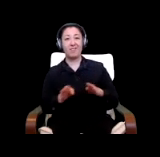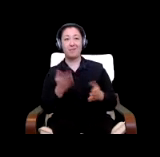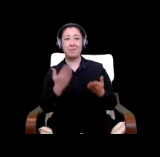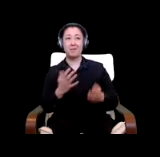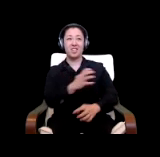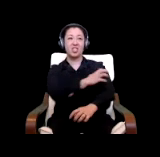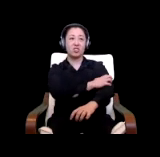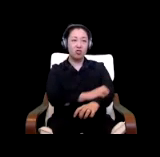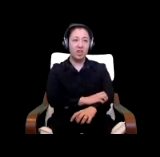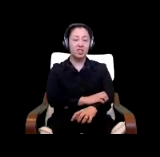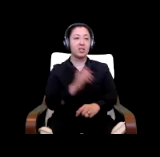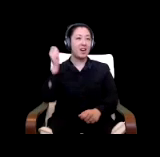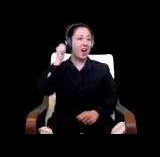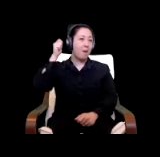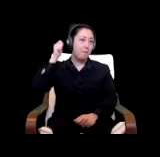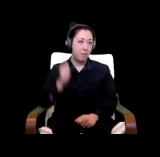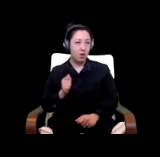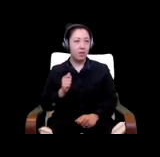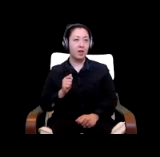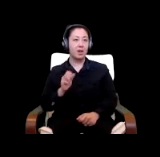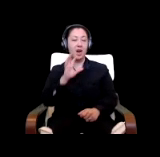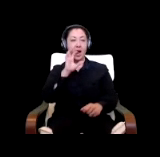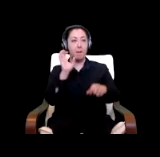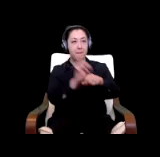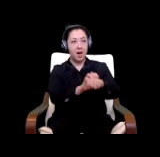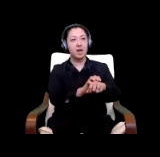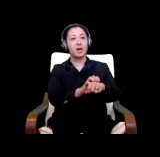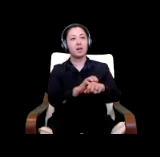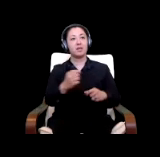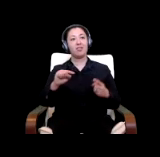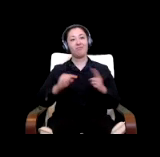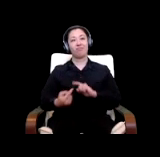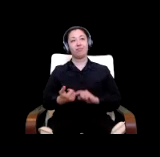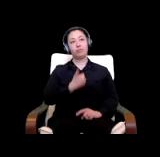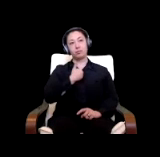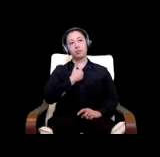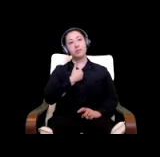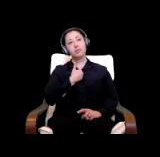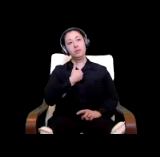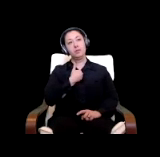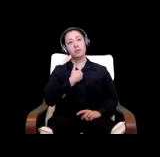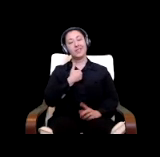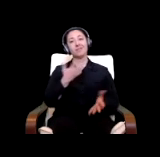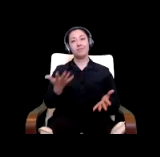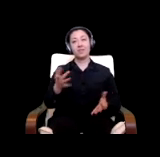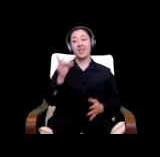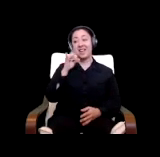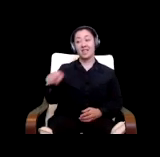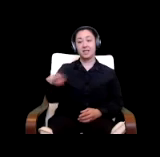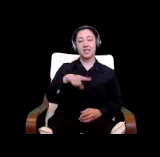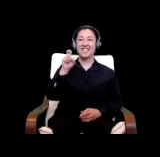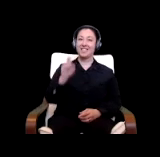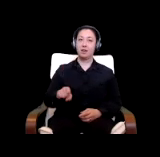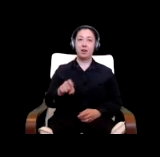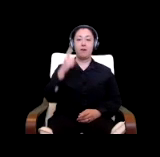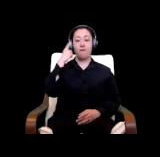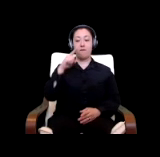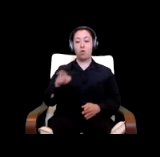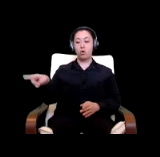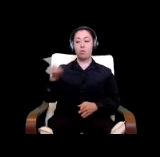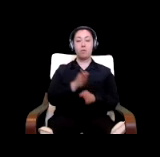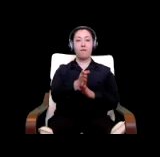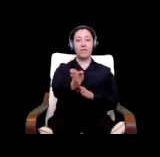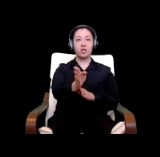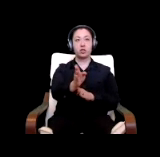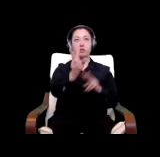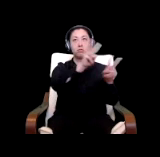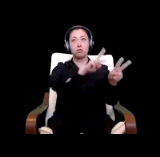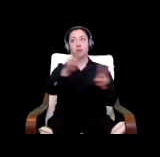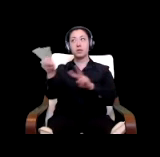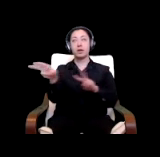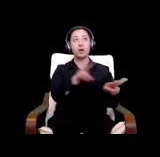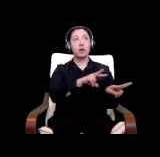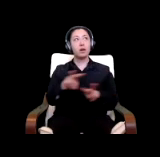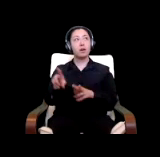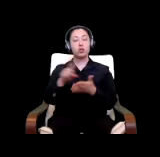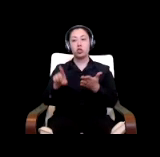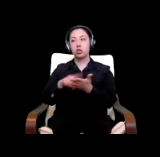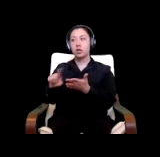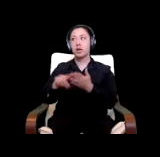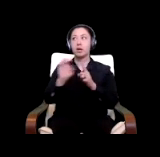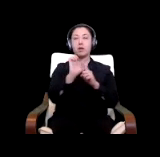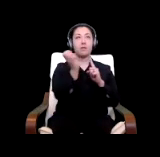so scratching, hair pulling, biting or self-injury. So professionals need to do an environmental scan